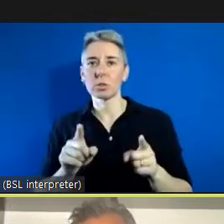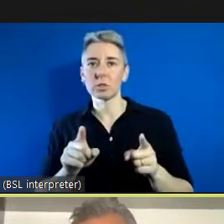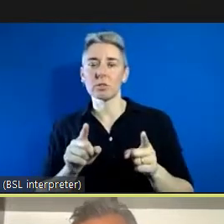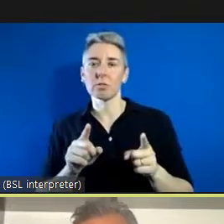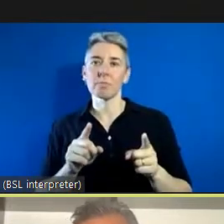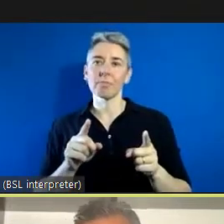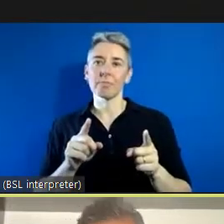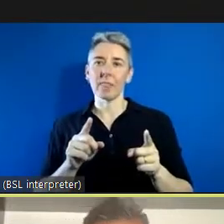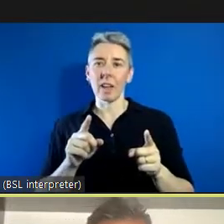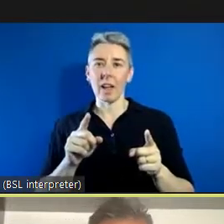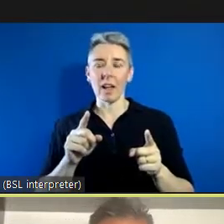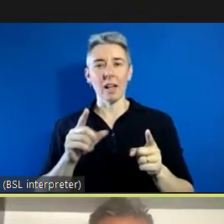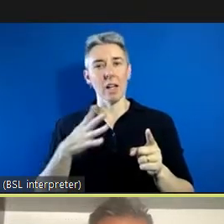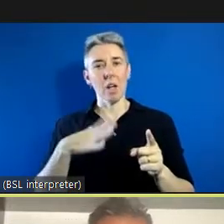I want you to leave your way of really,